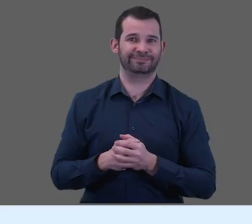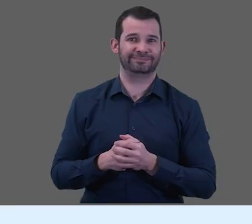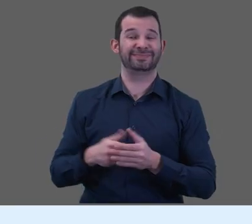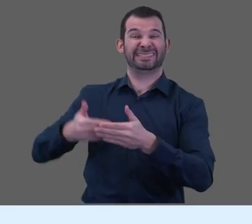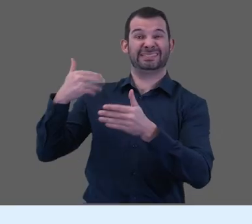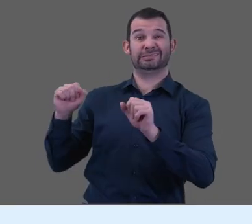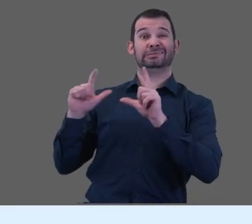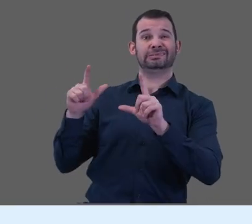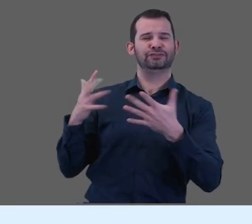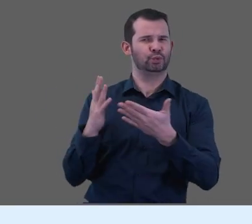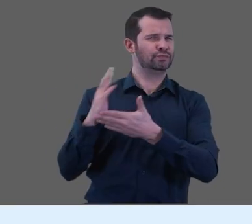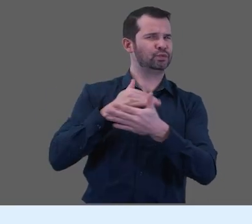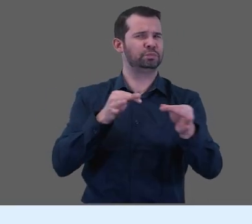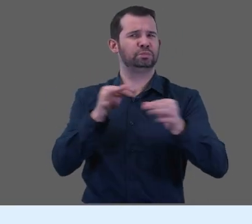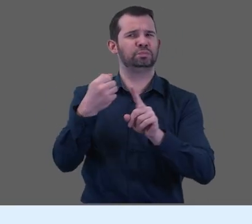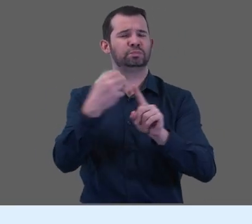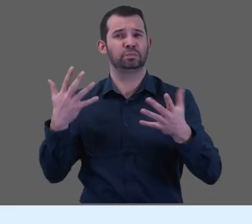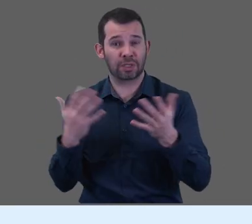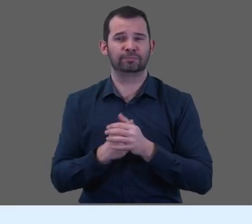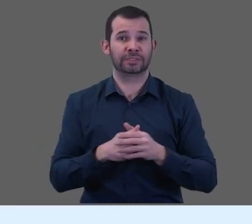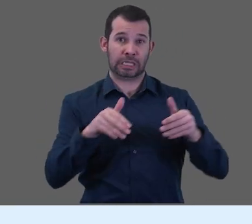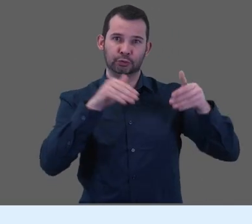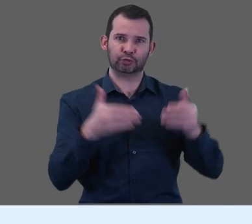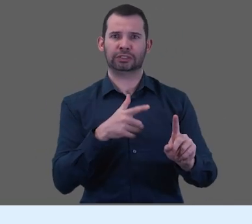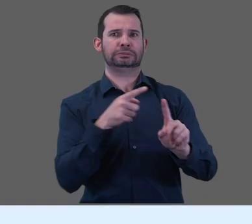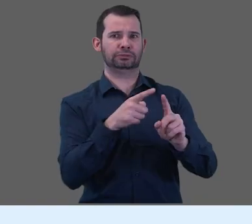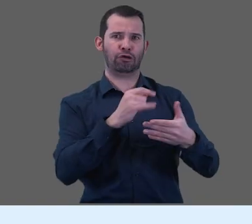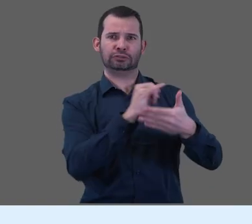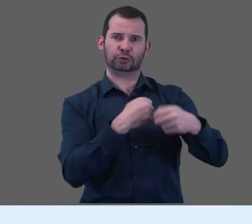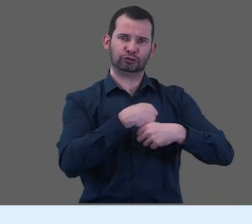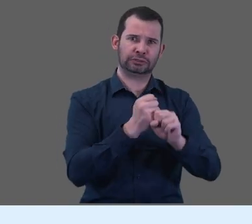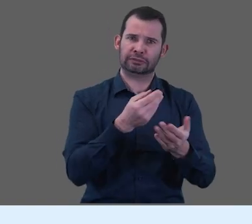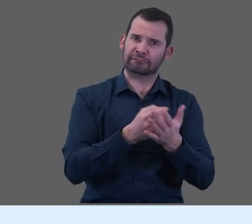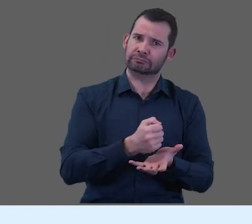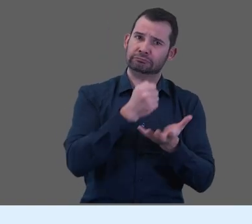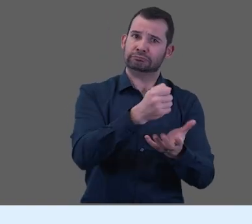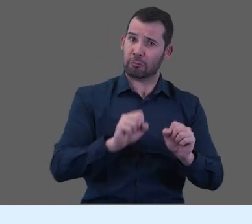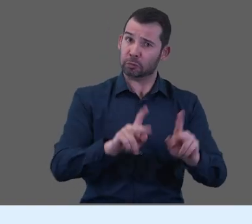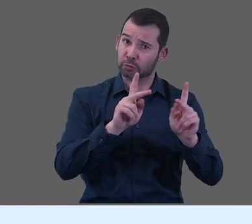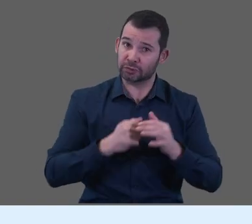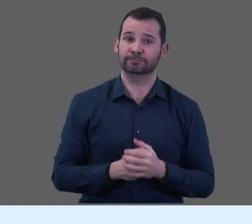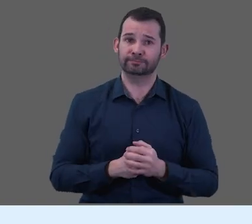In the first video, we reviewed an introduction to the Artistic Creation funding opportunity,